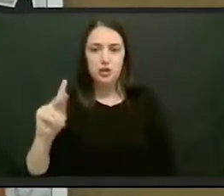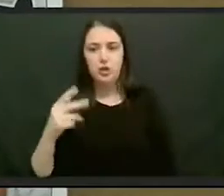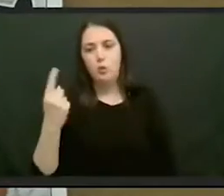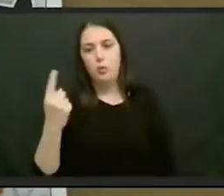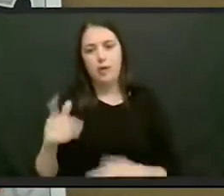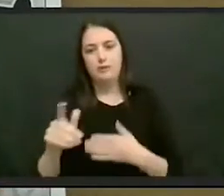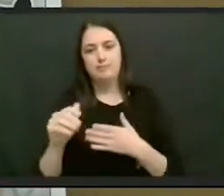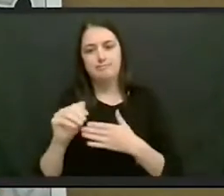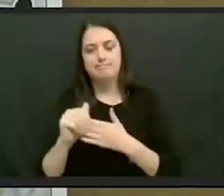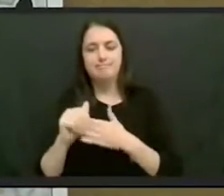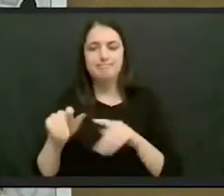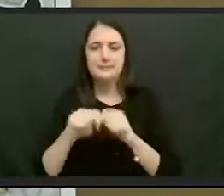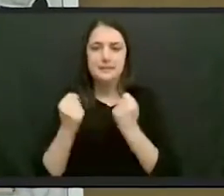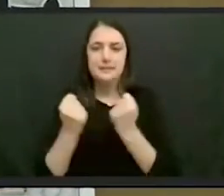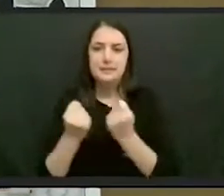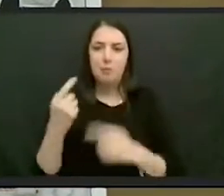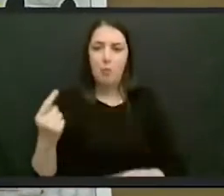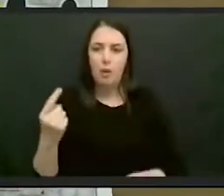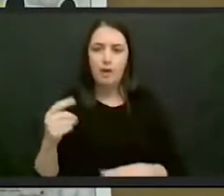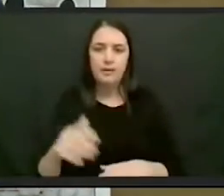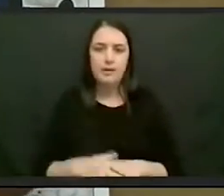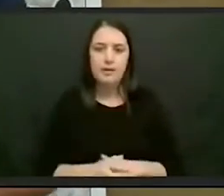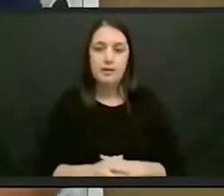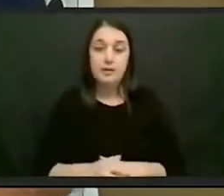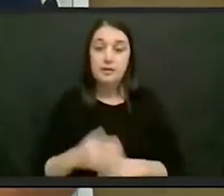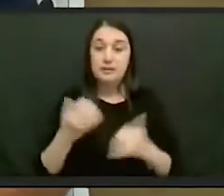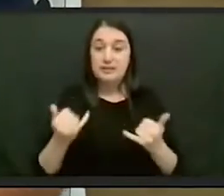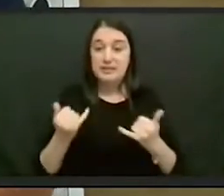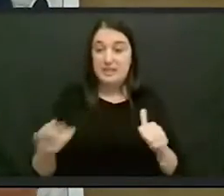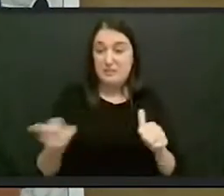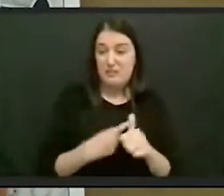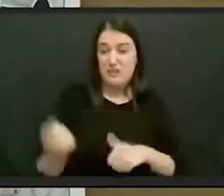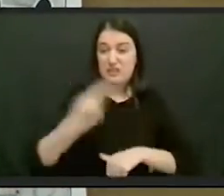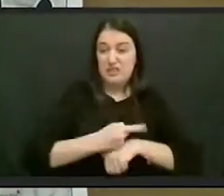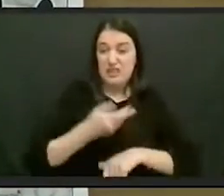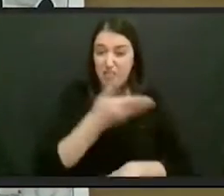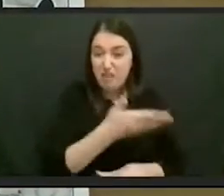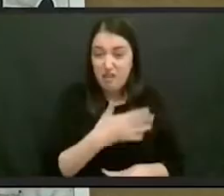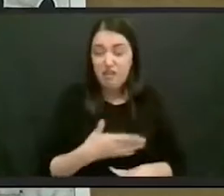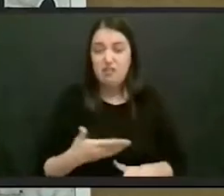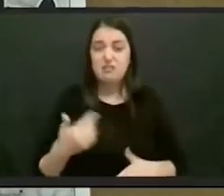Today is our first day on the incident. Yesterday was our inbrief and we shadowed yesterday. We got some good